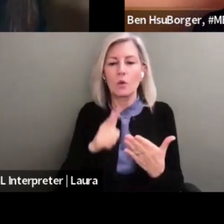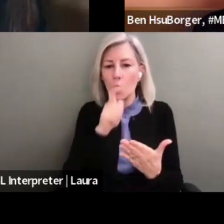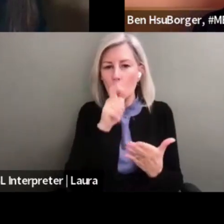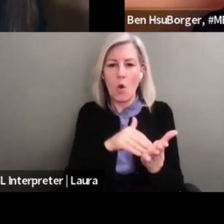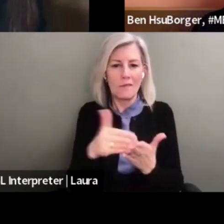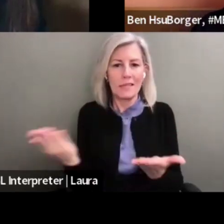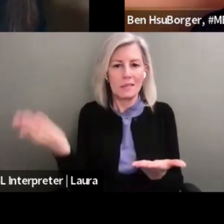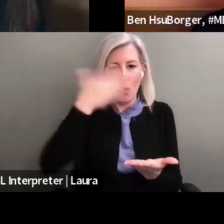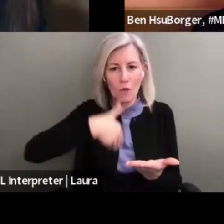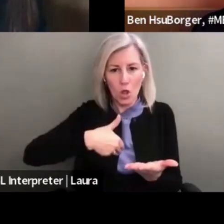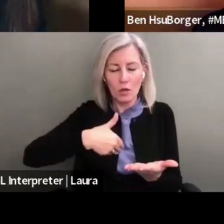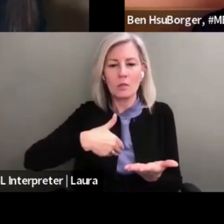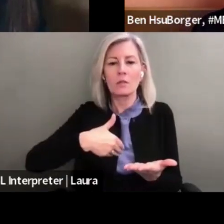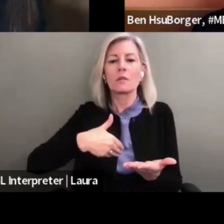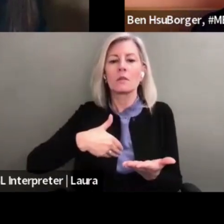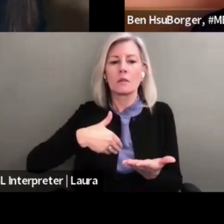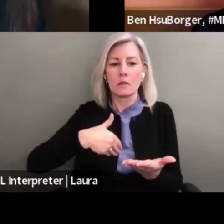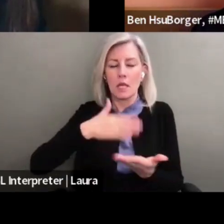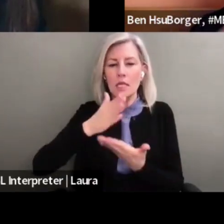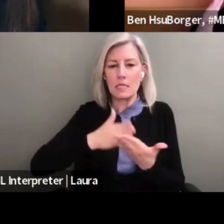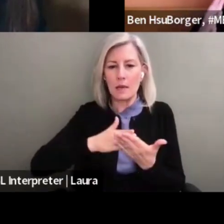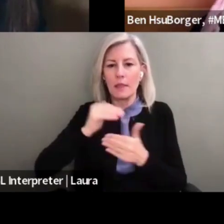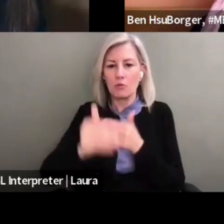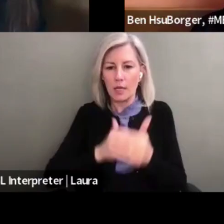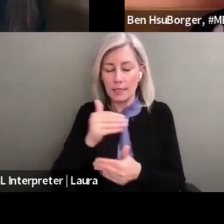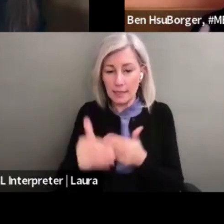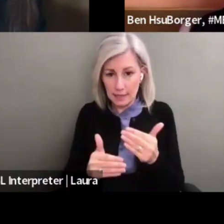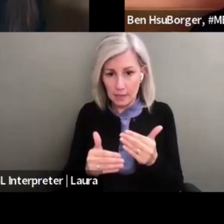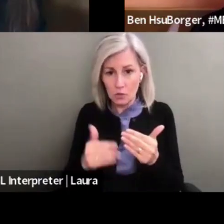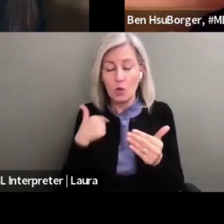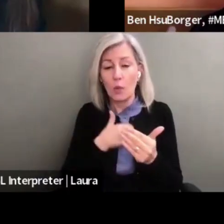frailty across the full range of conditions and functional impairment people experience.